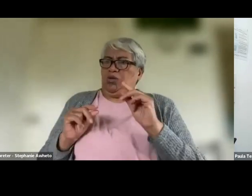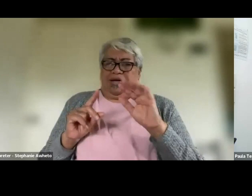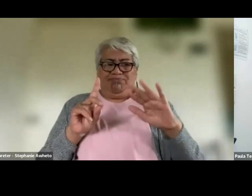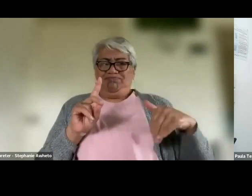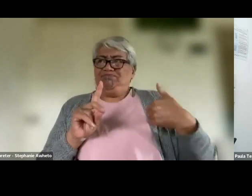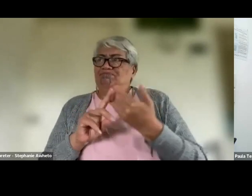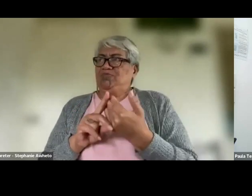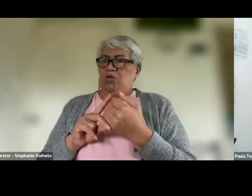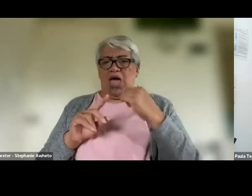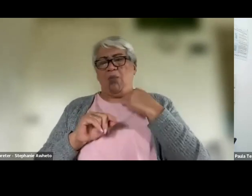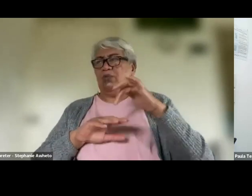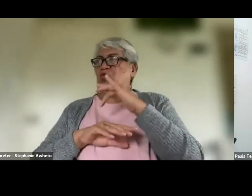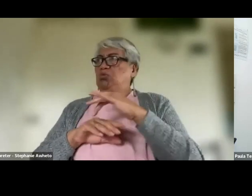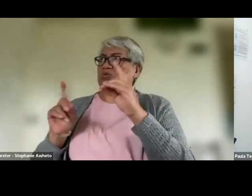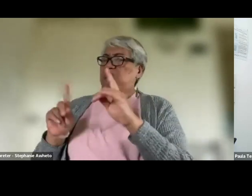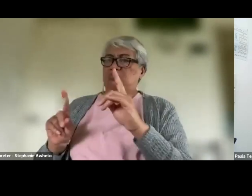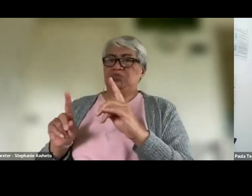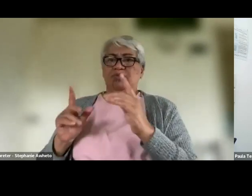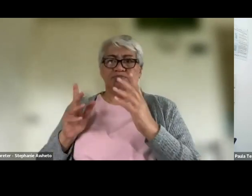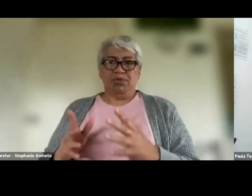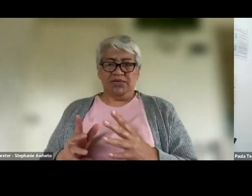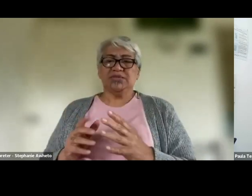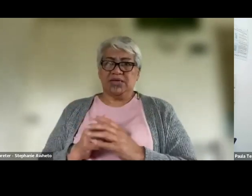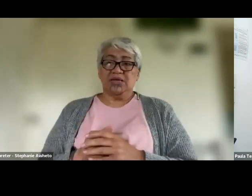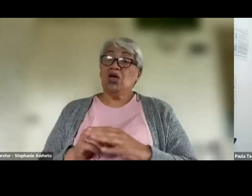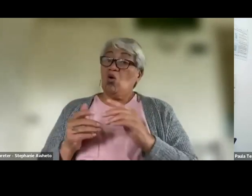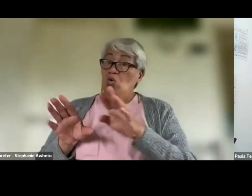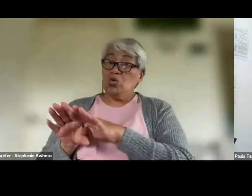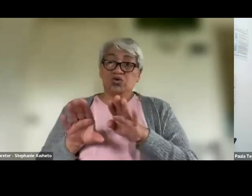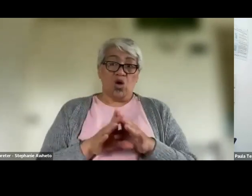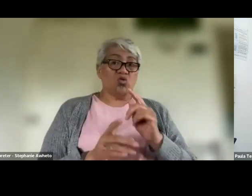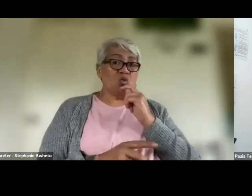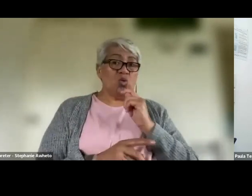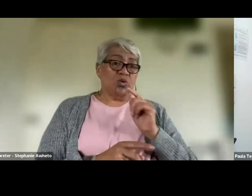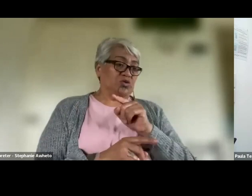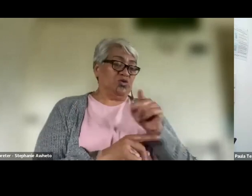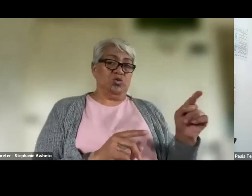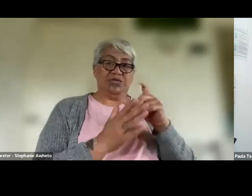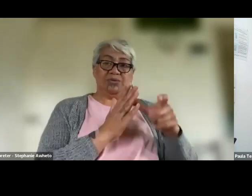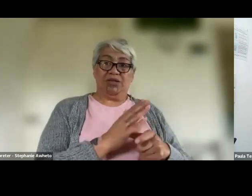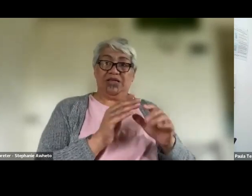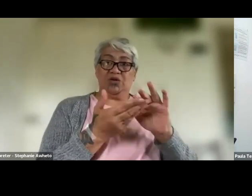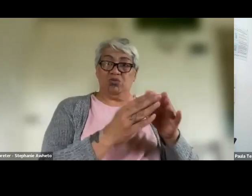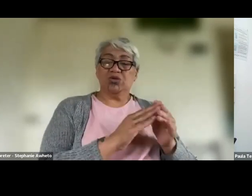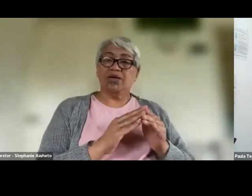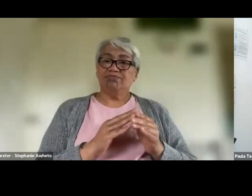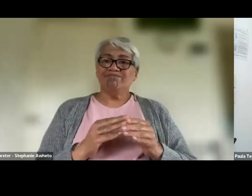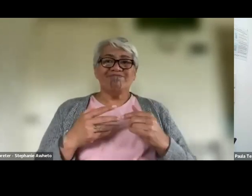And also obviously part of that is reporting to our community. We look forward to developing that statement of intent